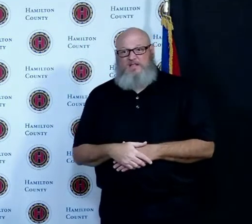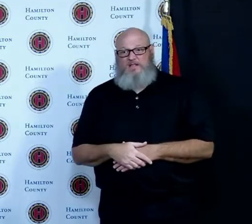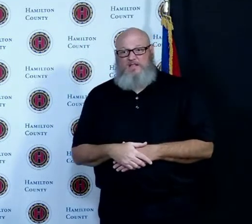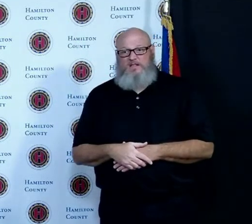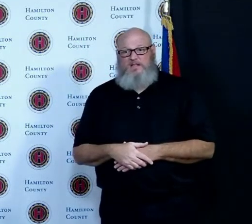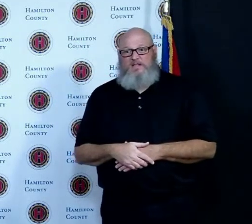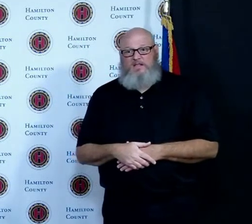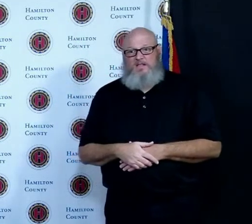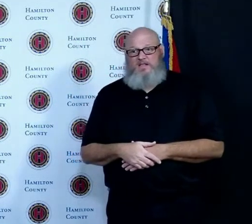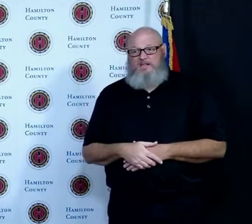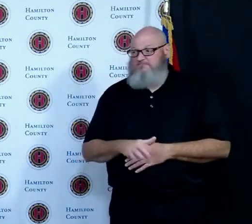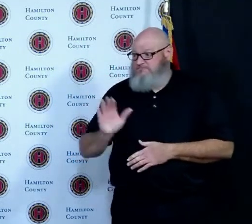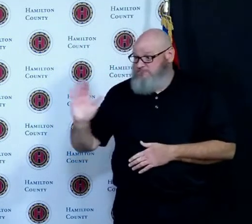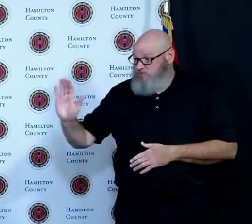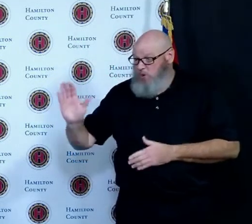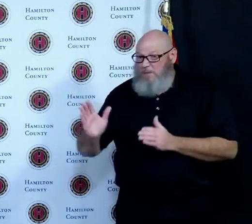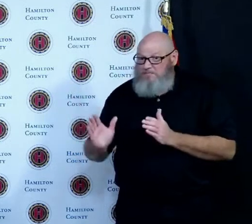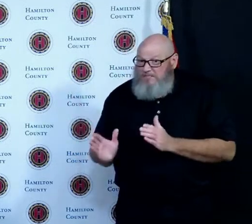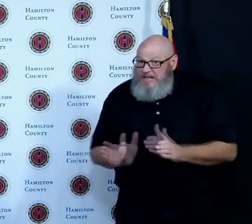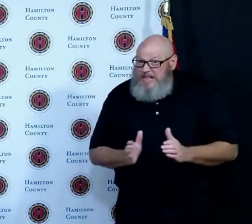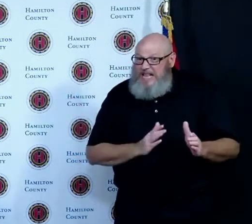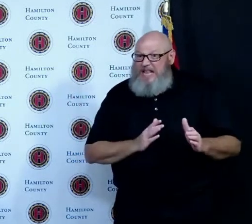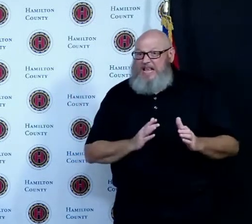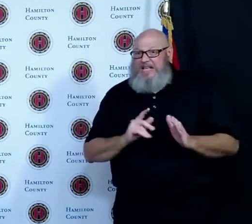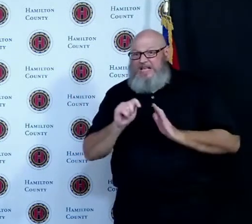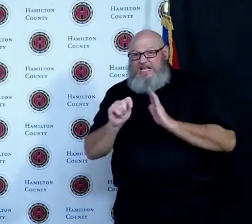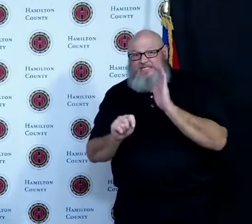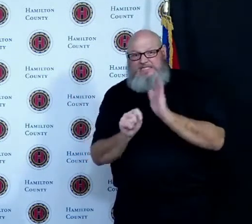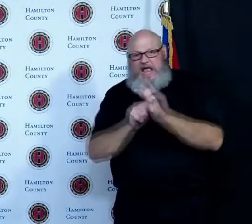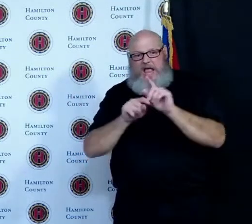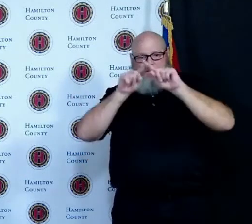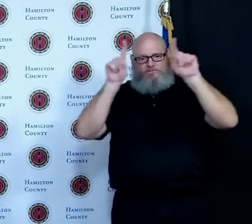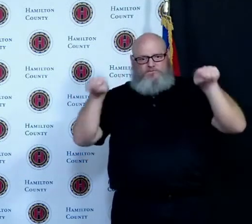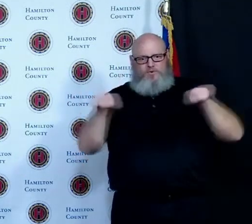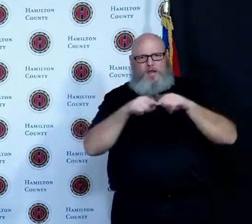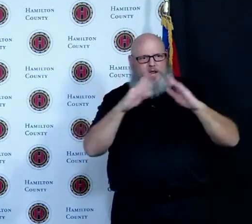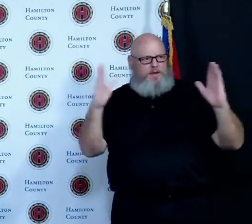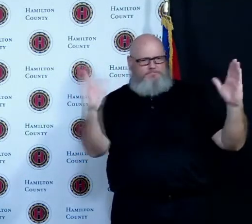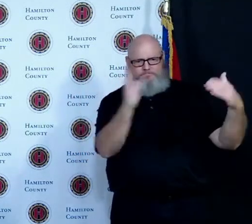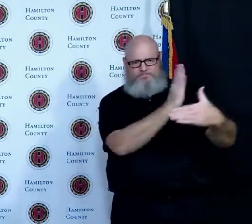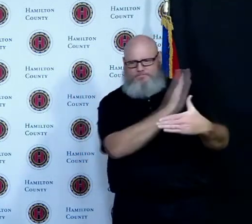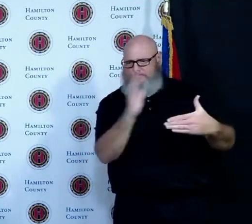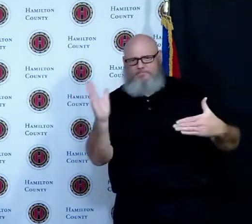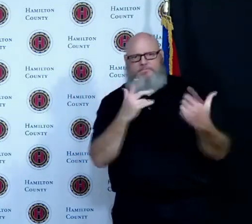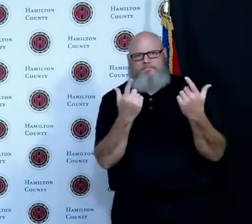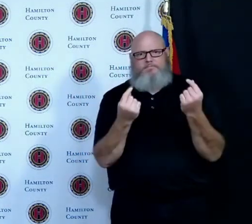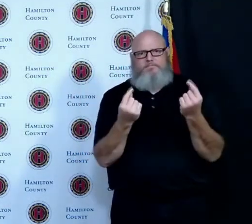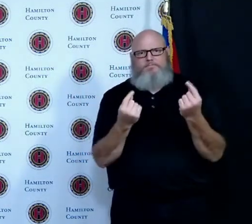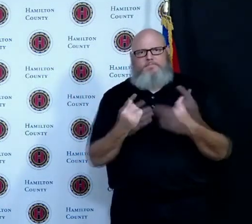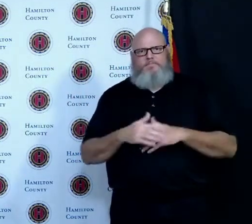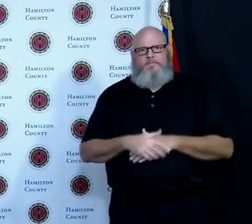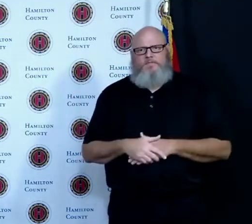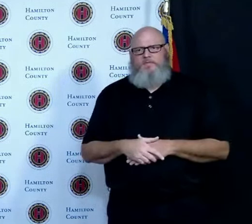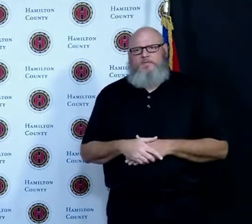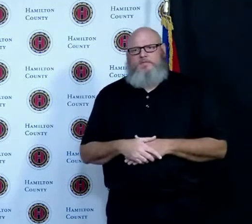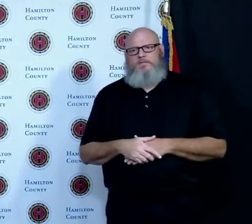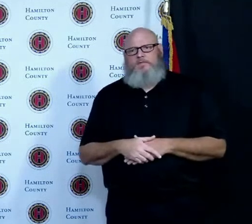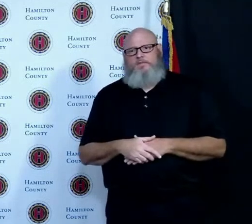frame if we're only going to get 50,000 people over the age of 65 and in those other categories